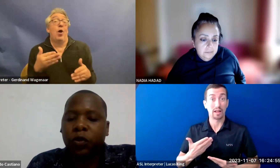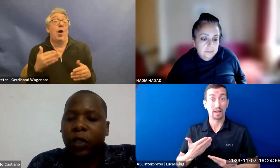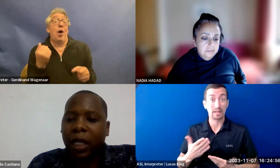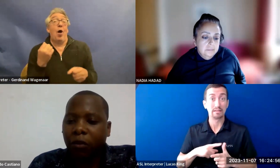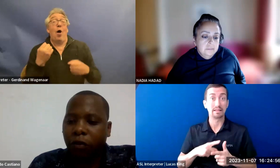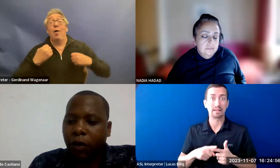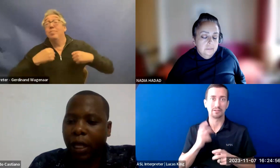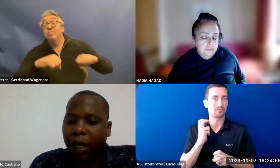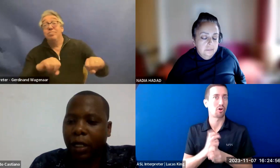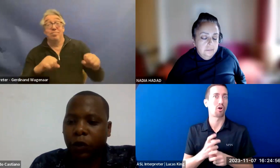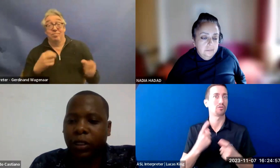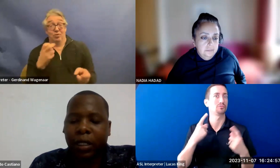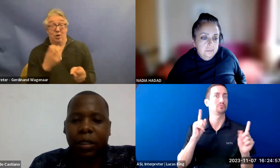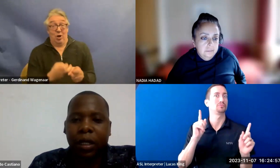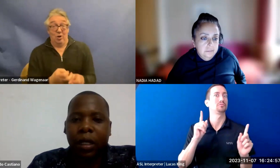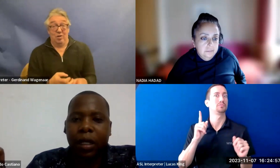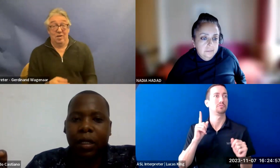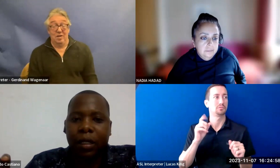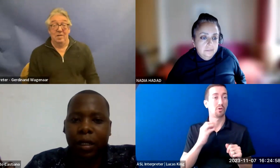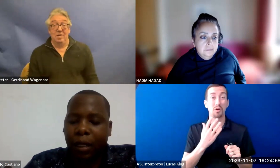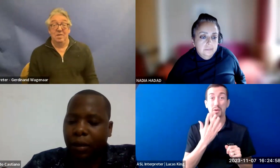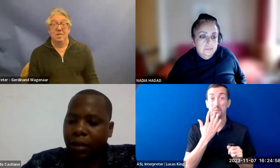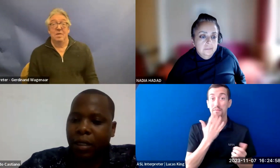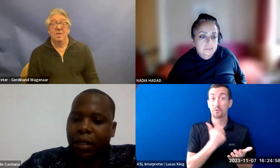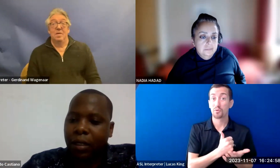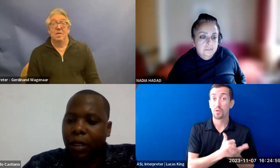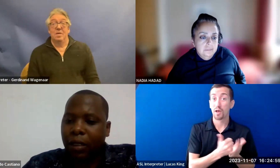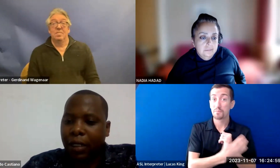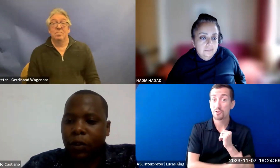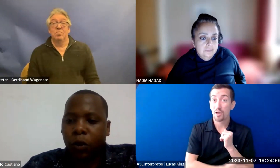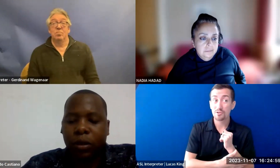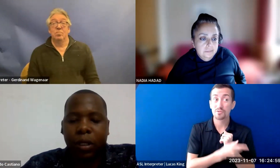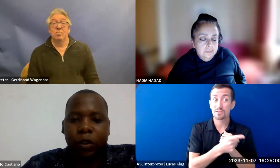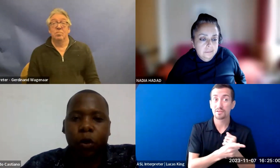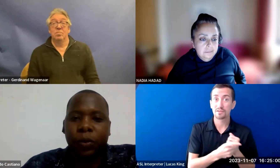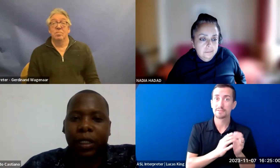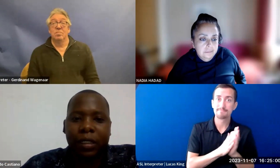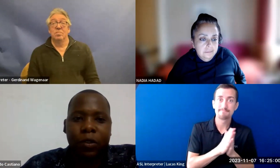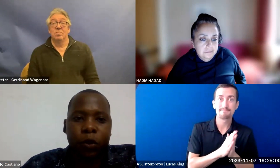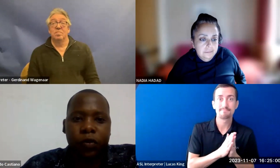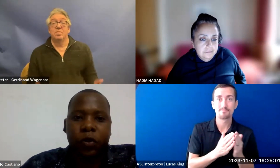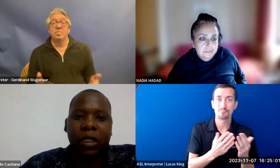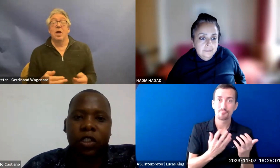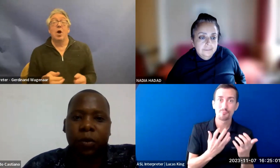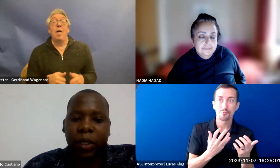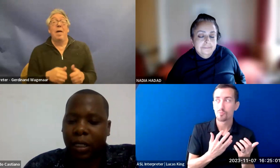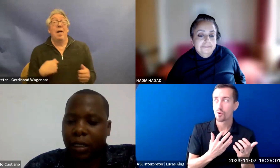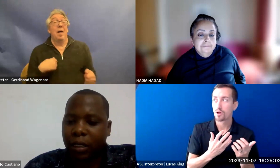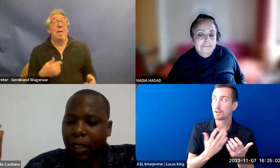So we would rather have a country that does not adopt any sort of strategy,